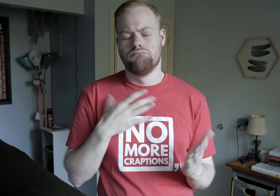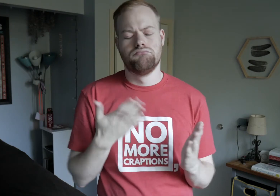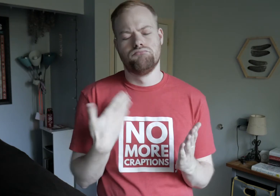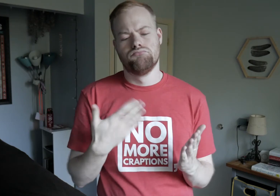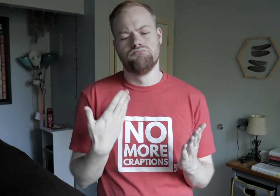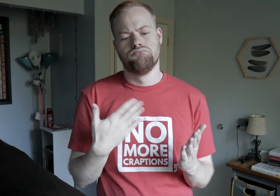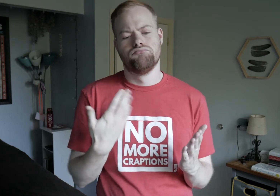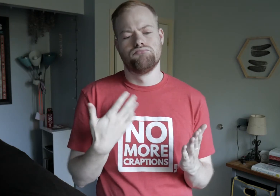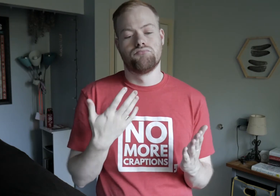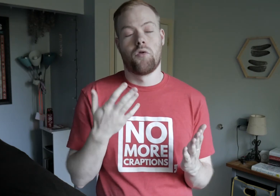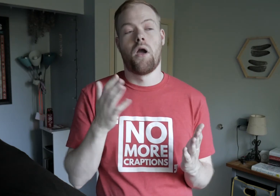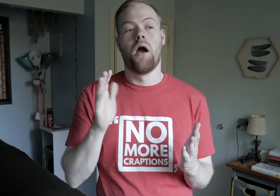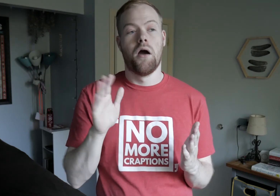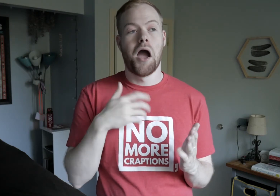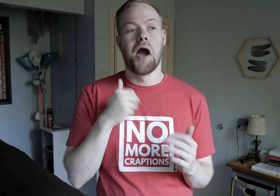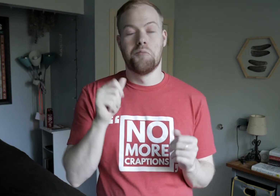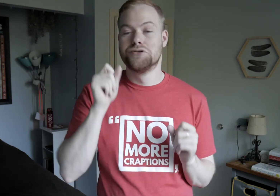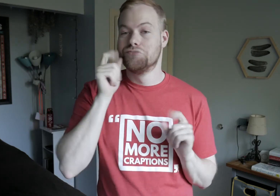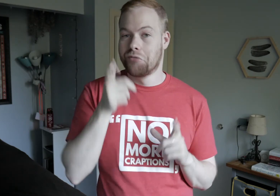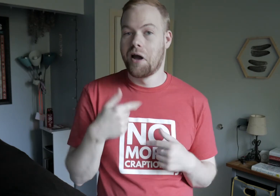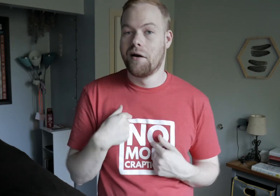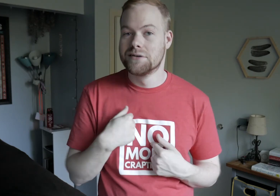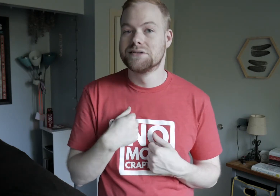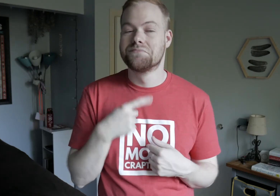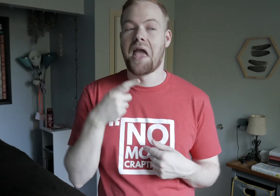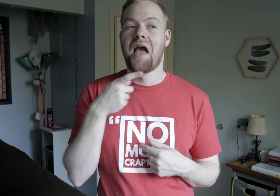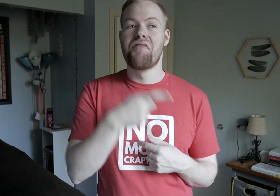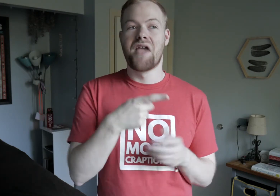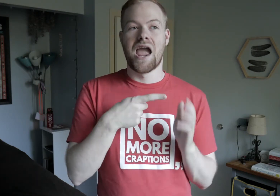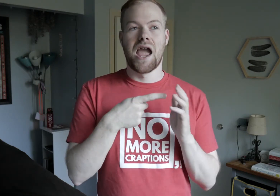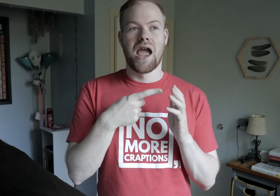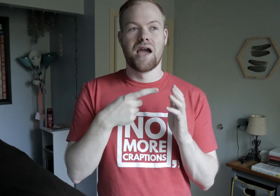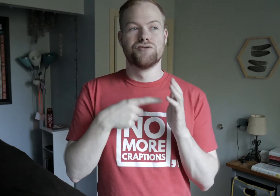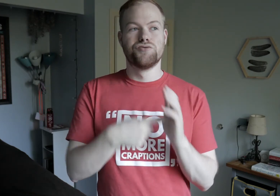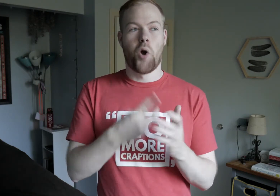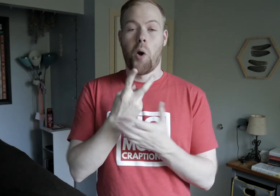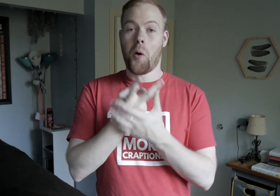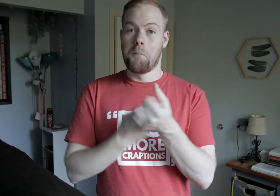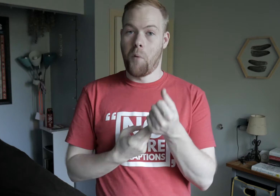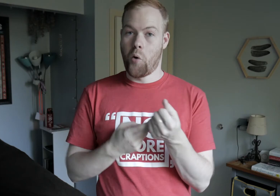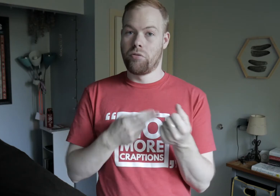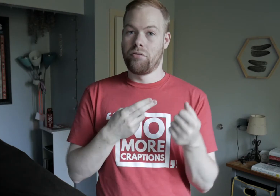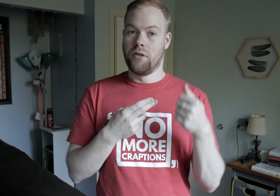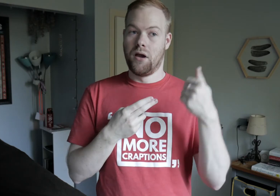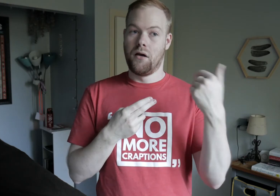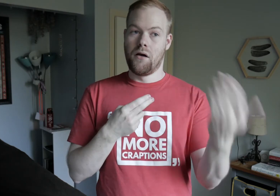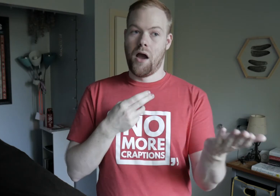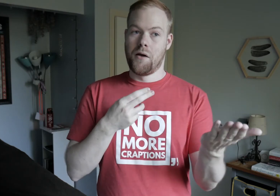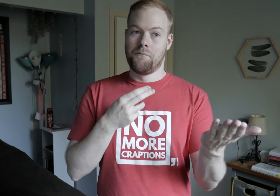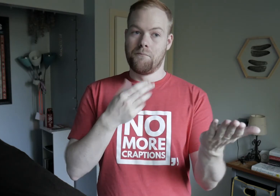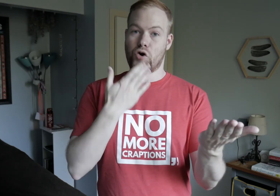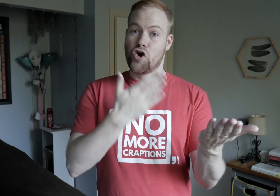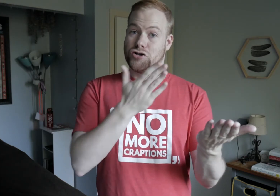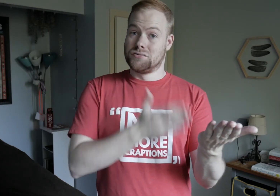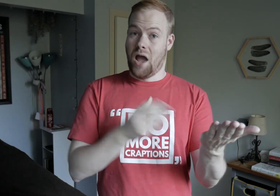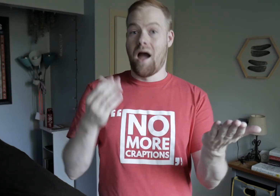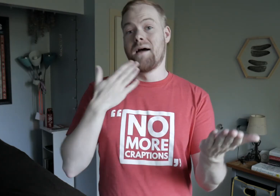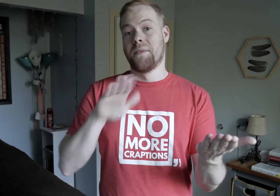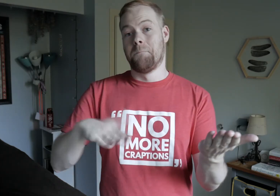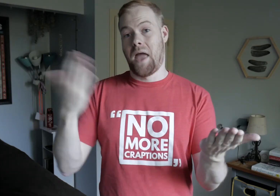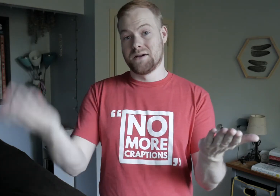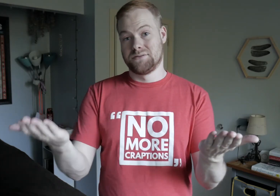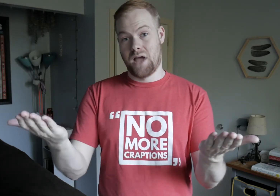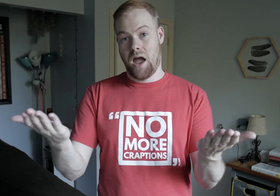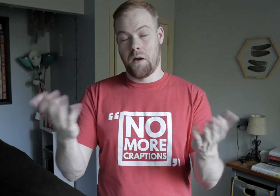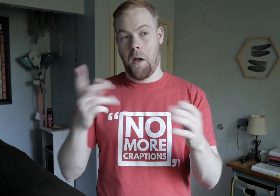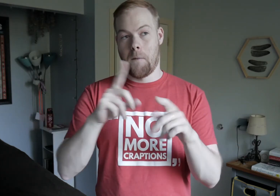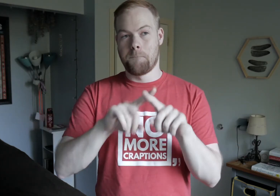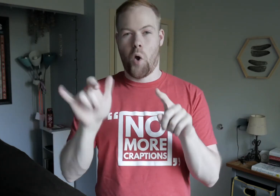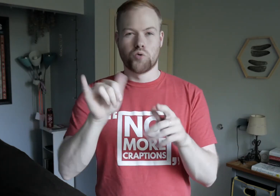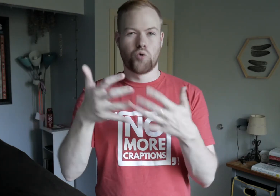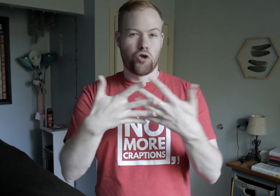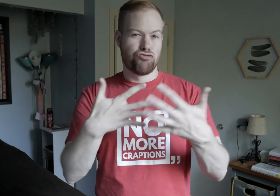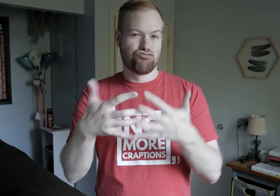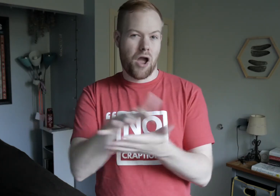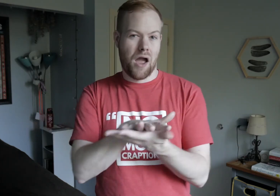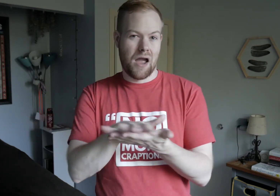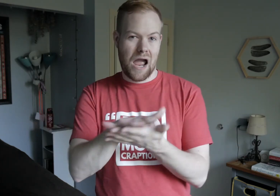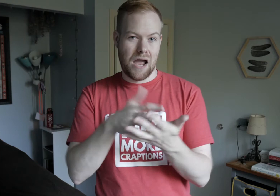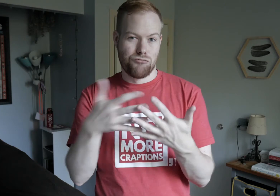After reading some, I was surprised. They show both the good side and the bad side, but also the gray area.